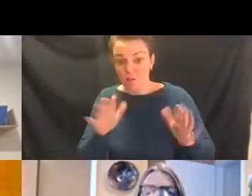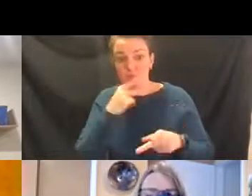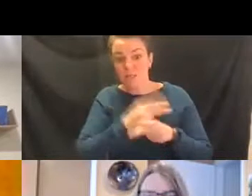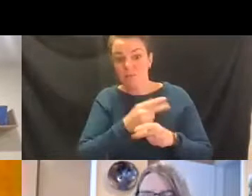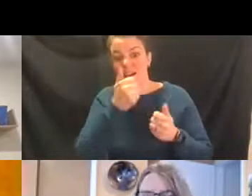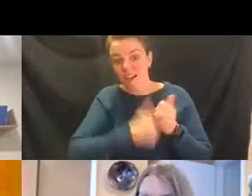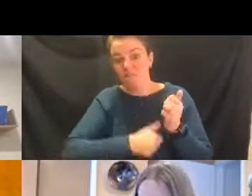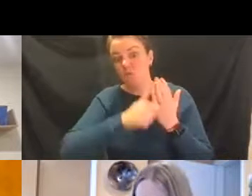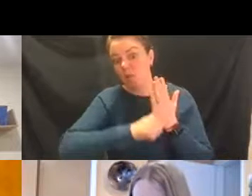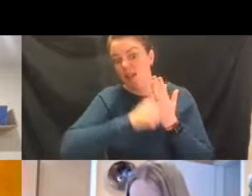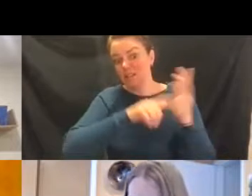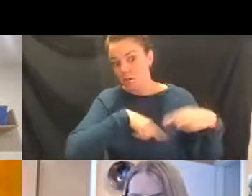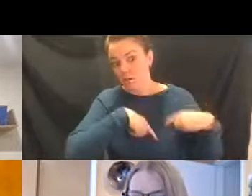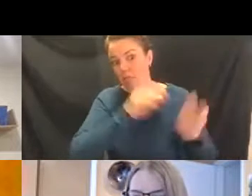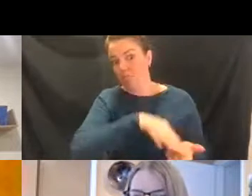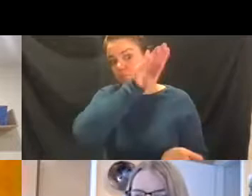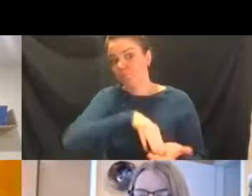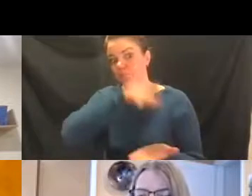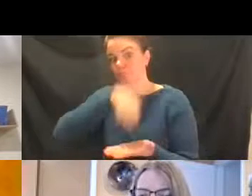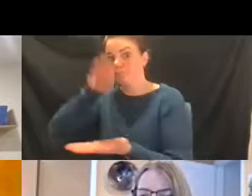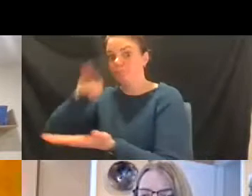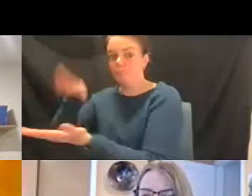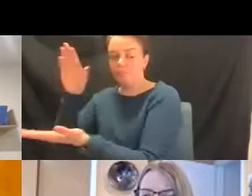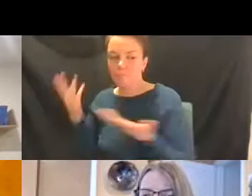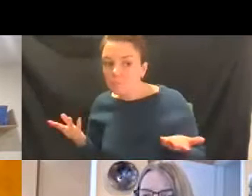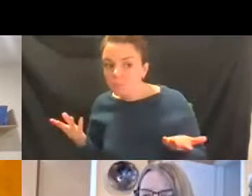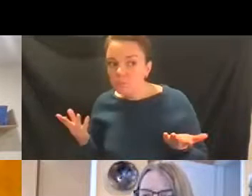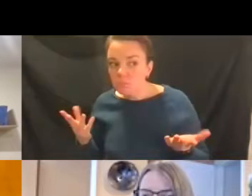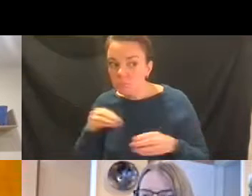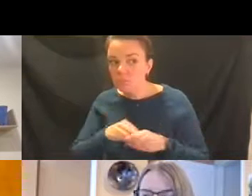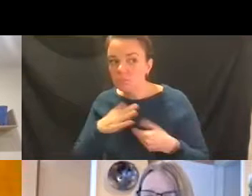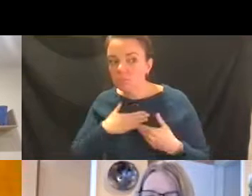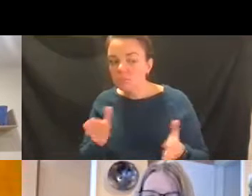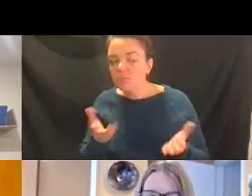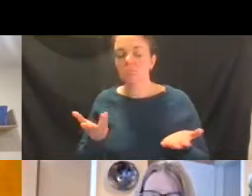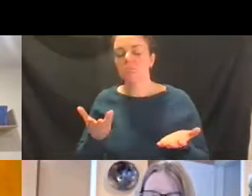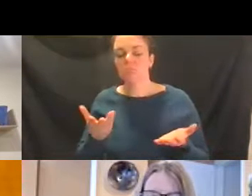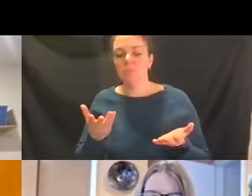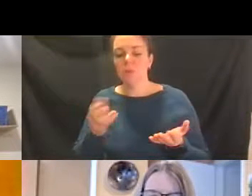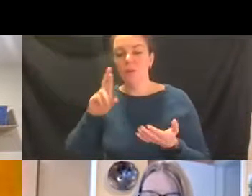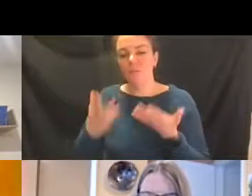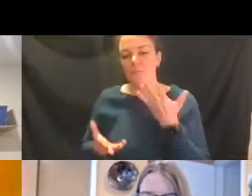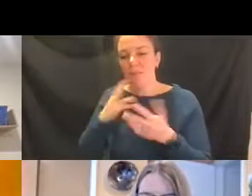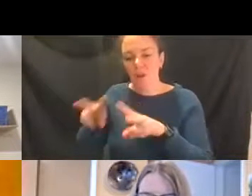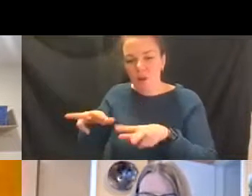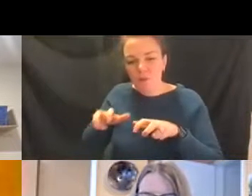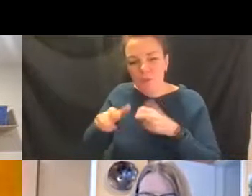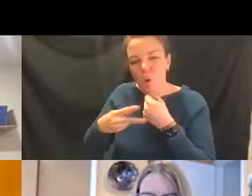around the home all in their room and they're or they're hoarding other items. There's lots